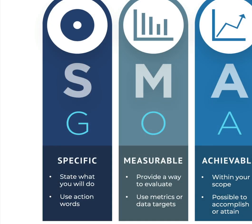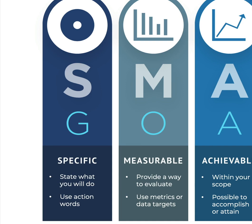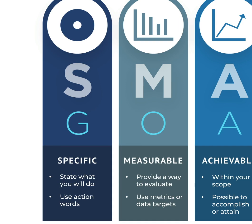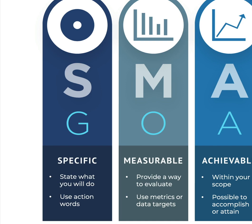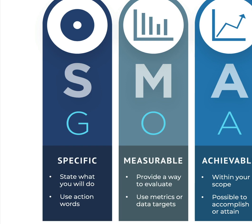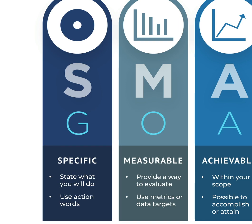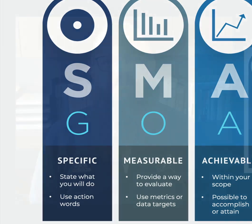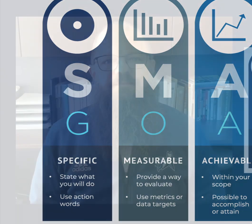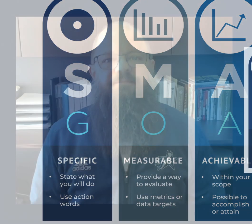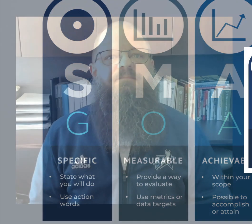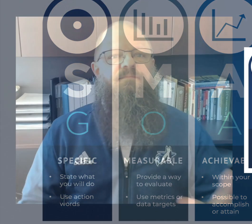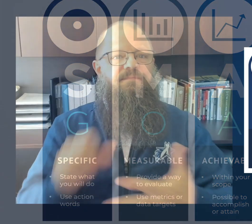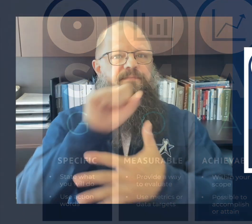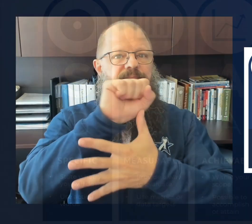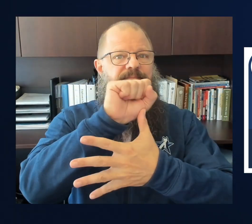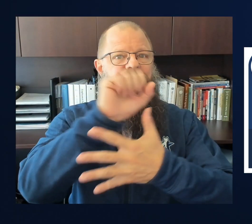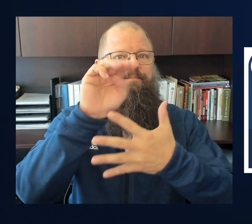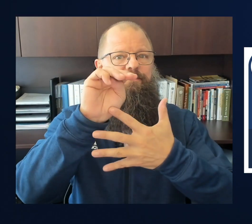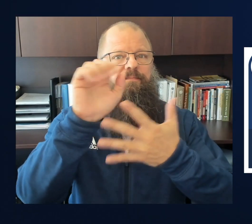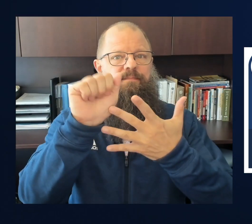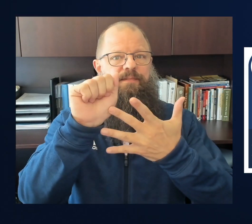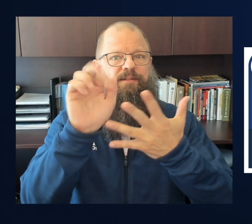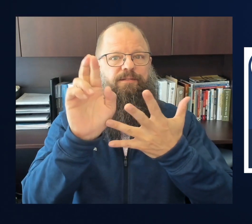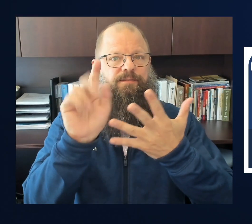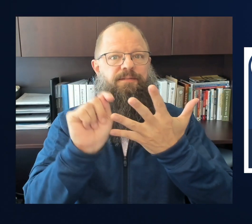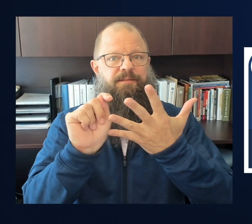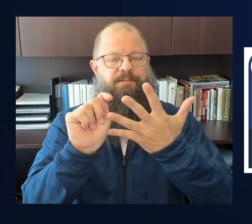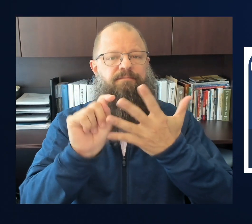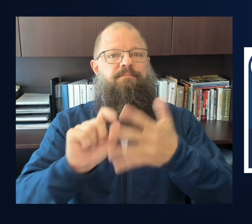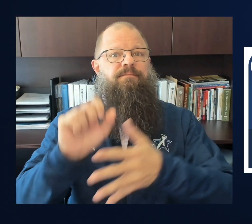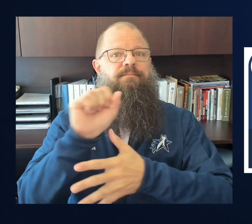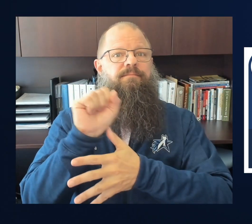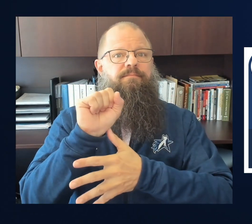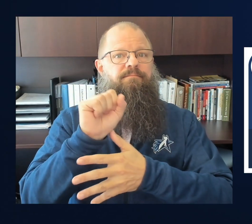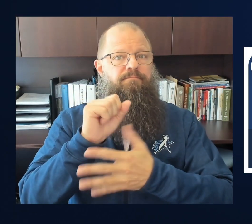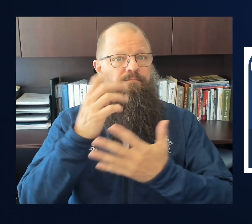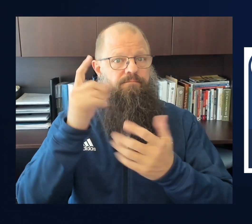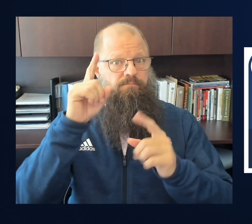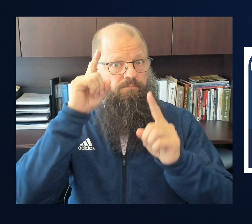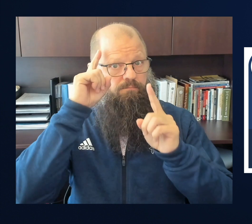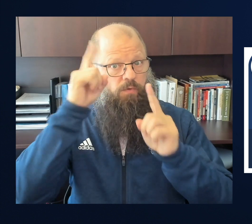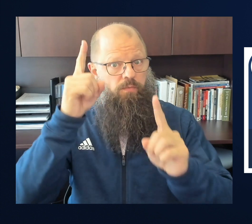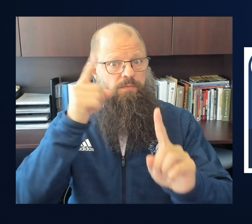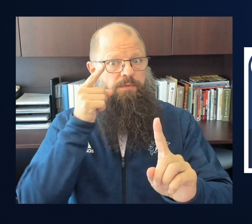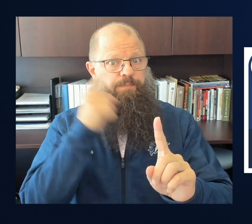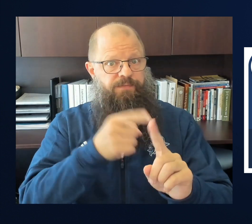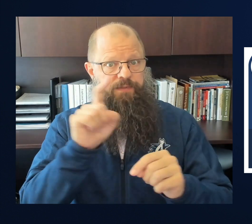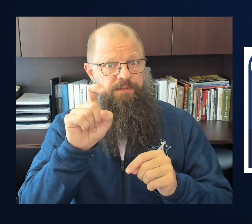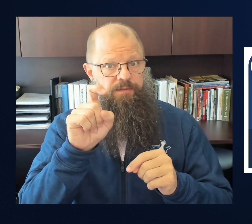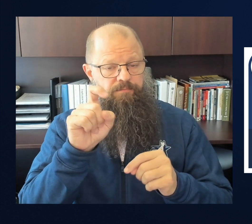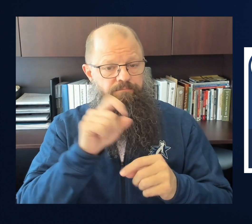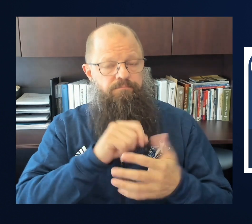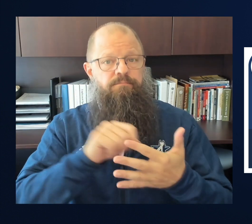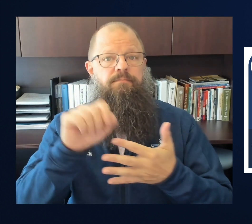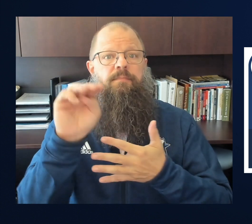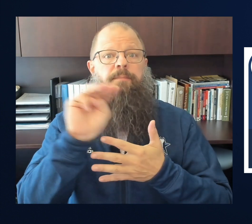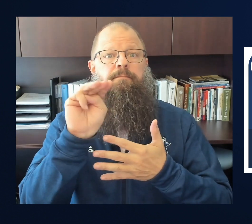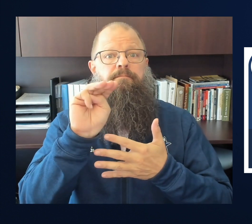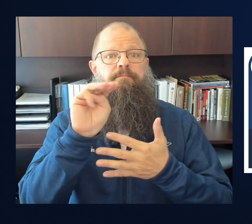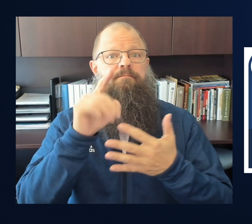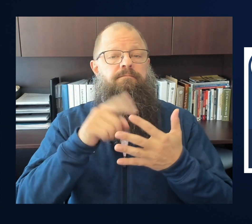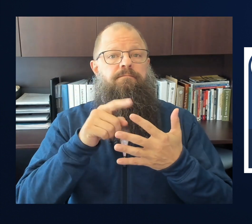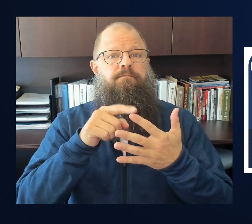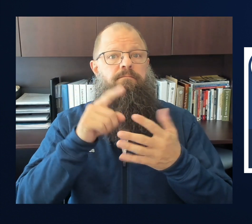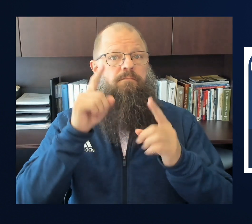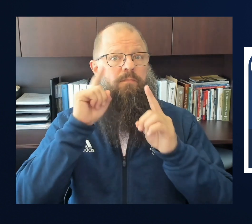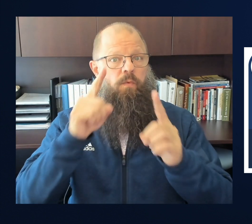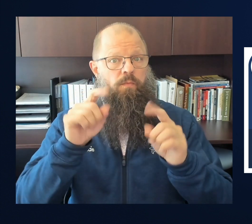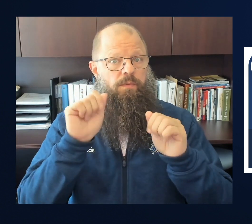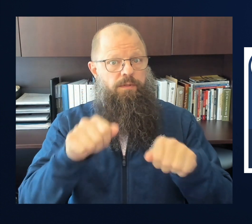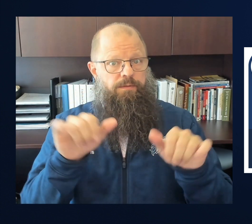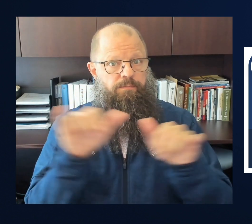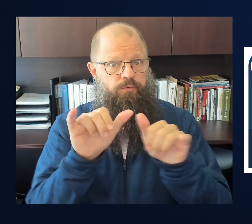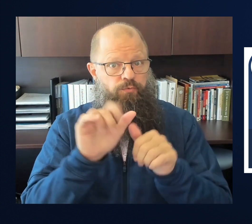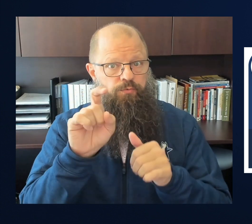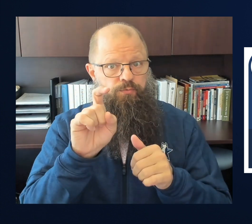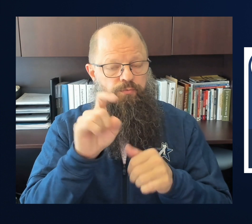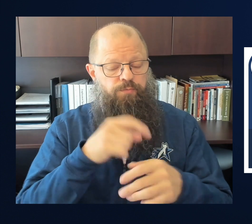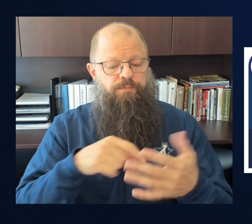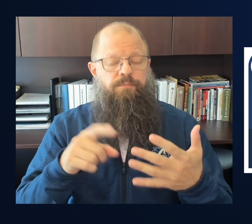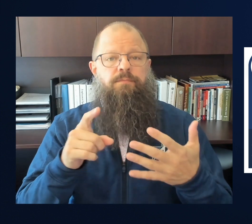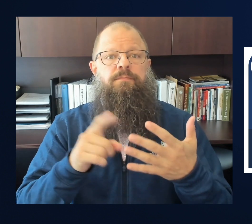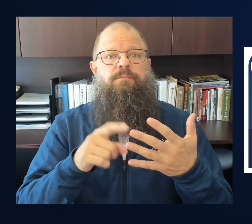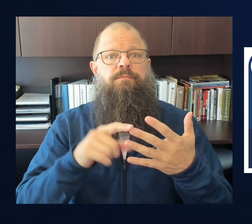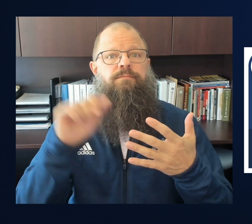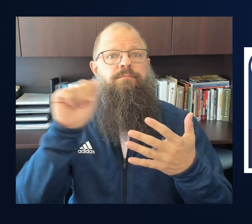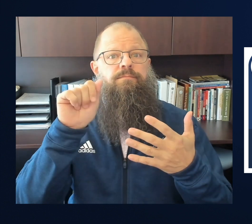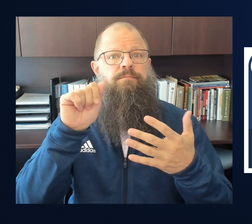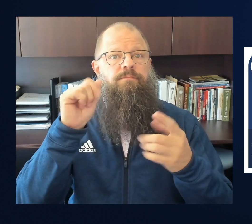review. The acronym SMART or S-M-A-R-T has five components. S: is the goal